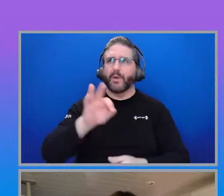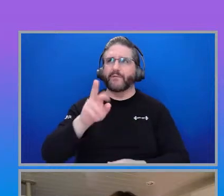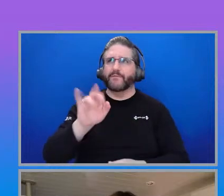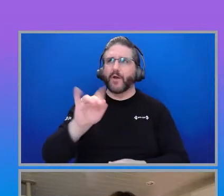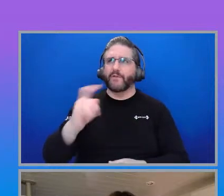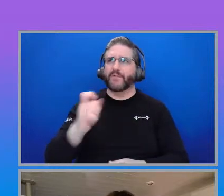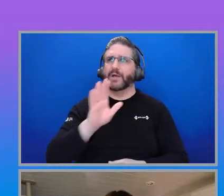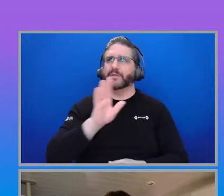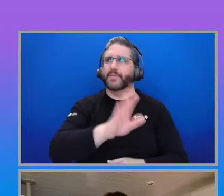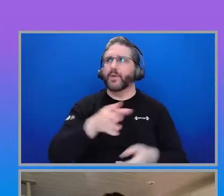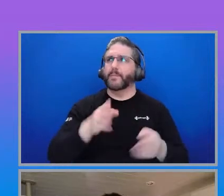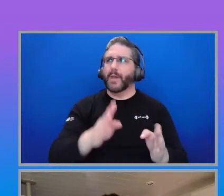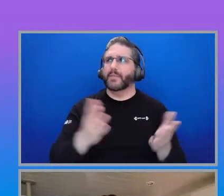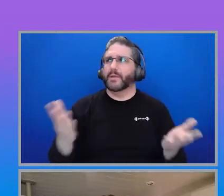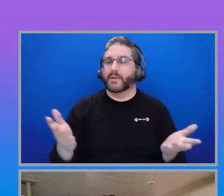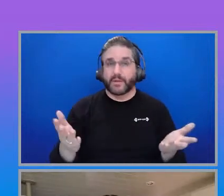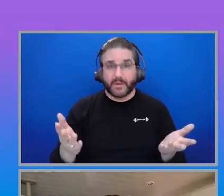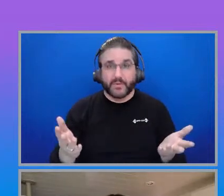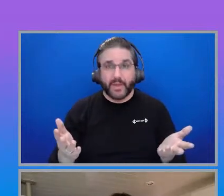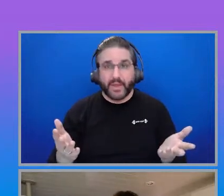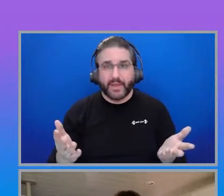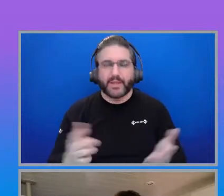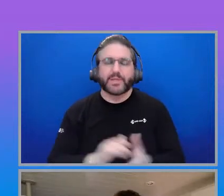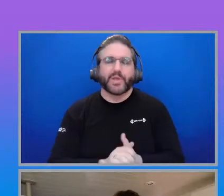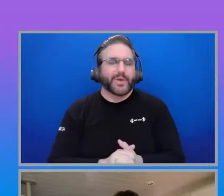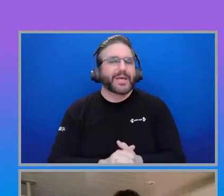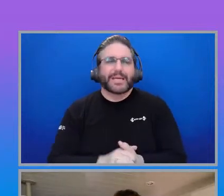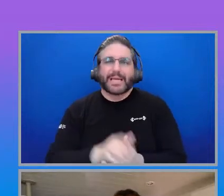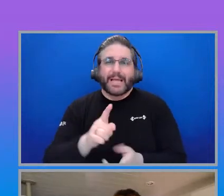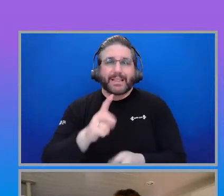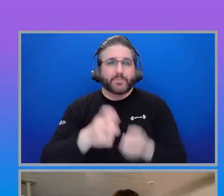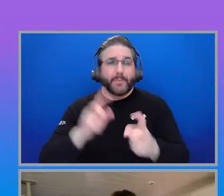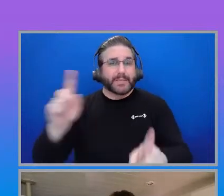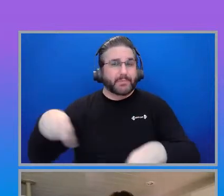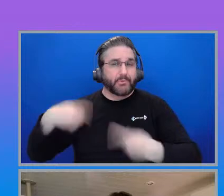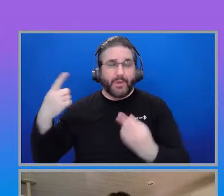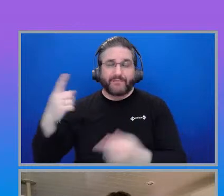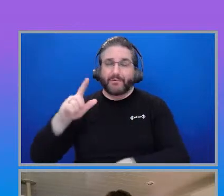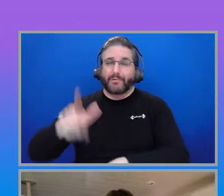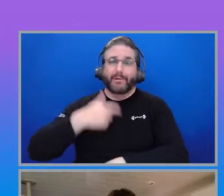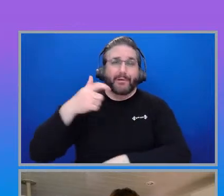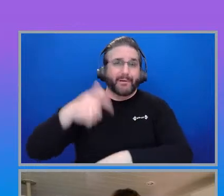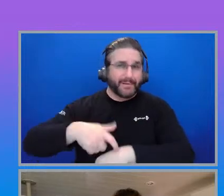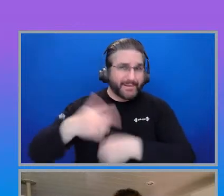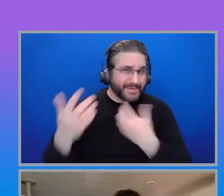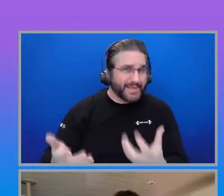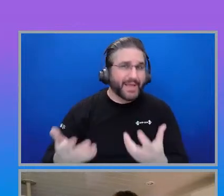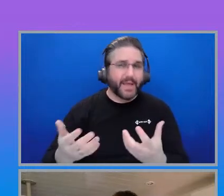Firefox method. So that's kind of the problem. It's a long standing problem. It's something